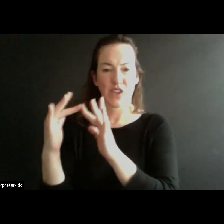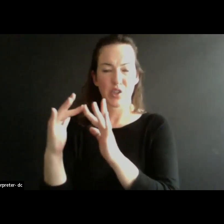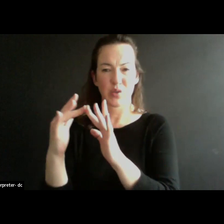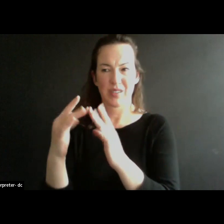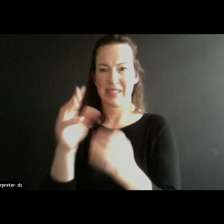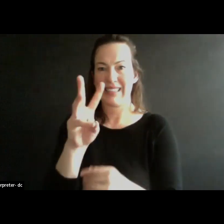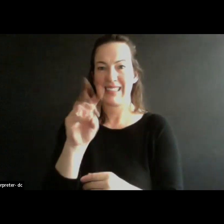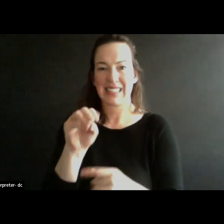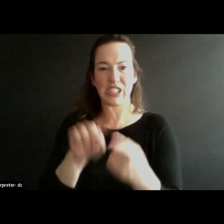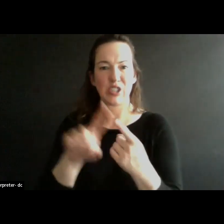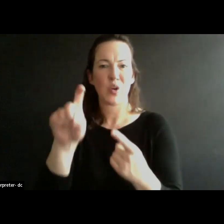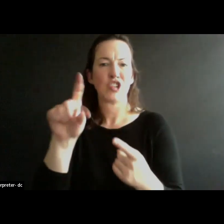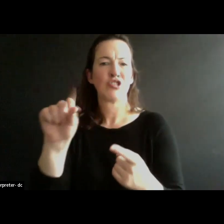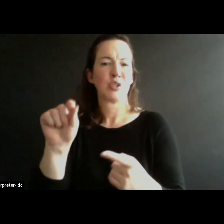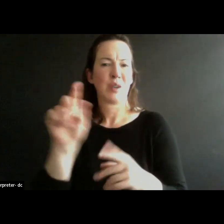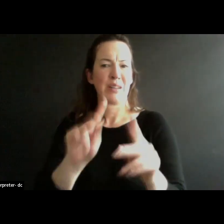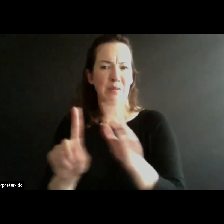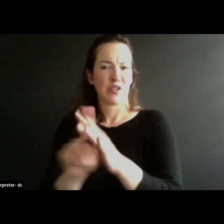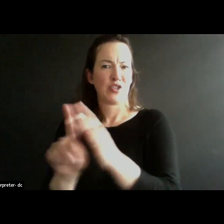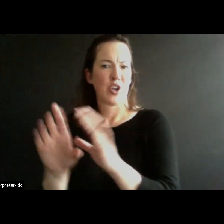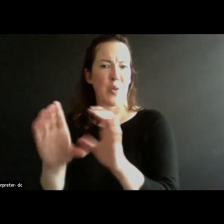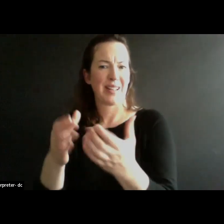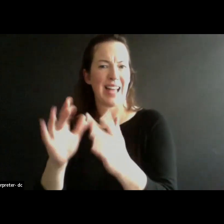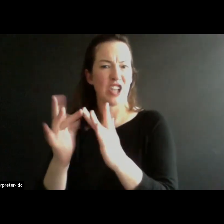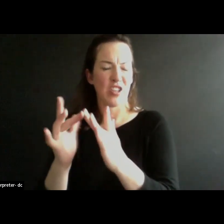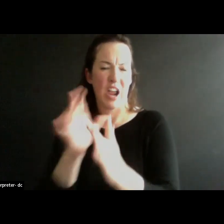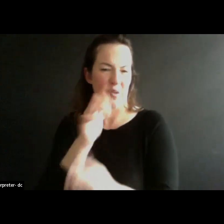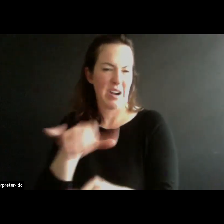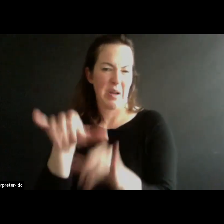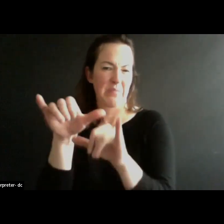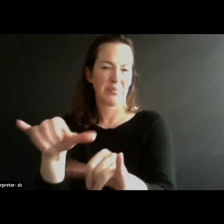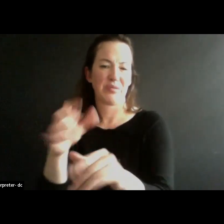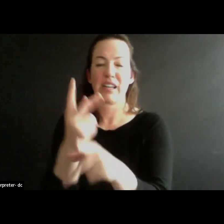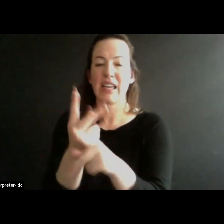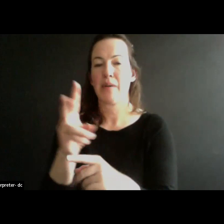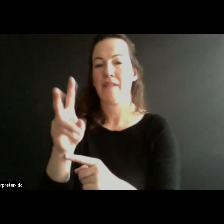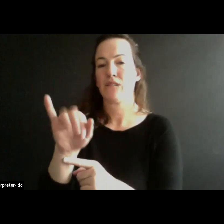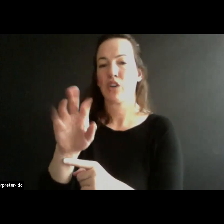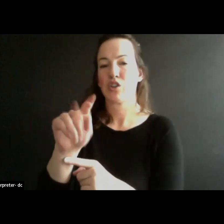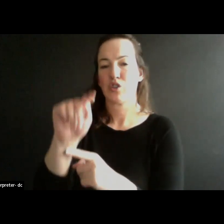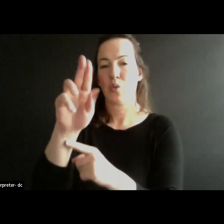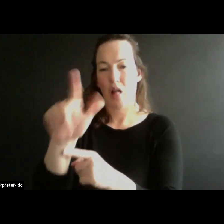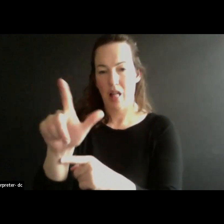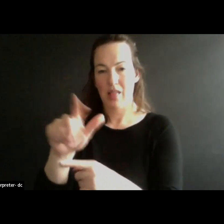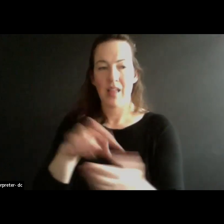to 120 and one class this just keep doing this birthday, one. It allows people to actually